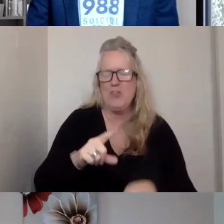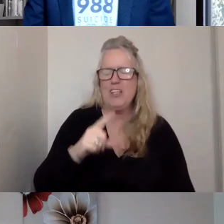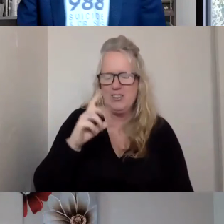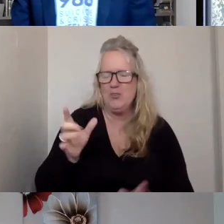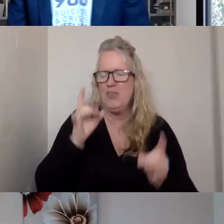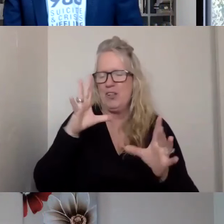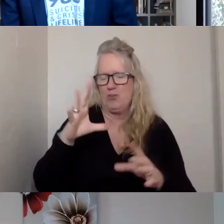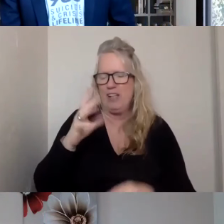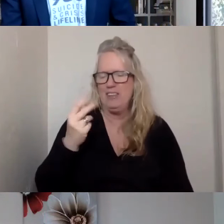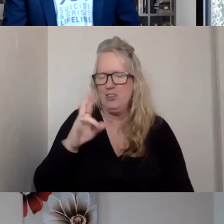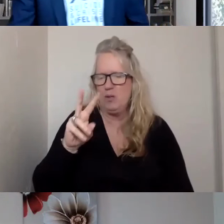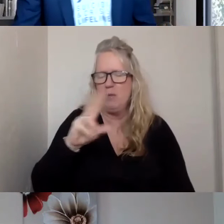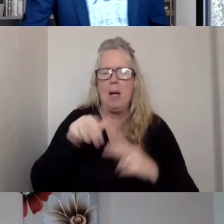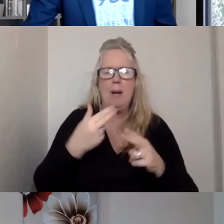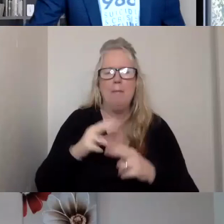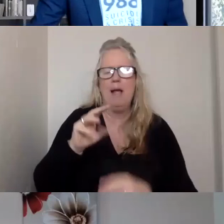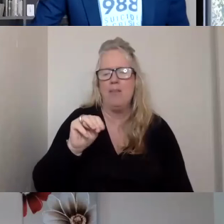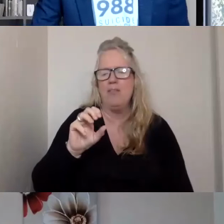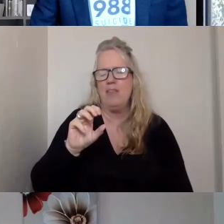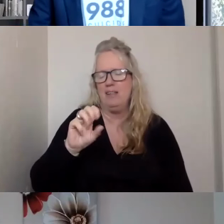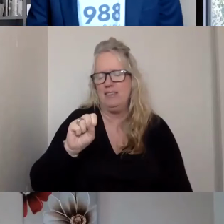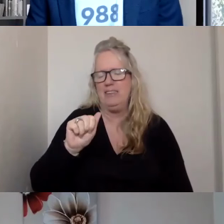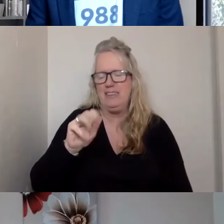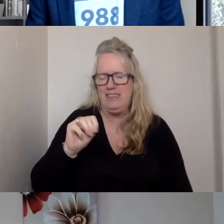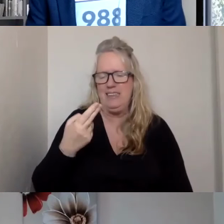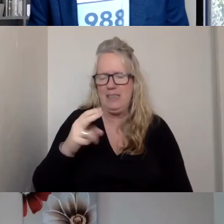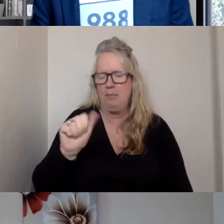THE SAMHSA LIBRARY AND THE FREE CONTENT THAT IS AVAILABLE AND THE